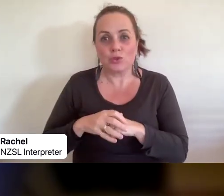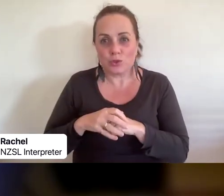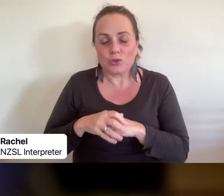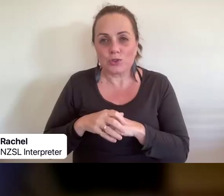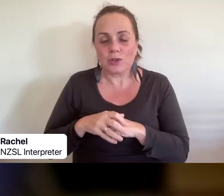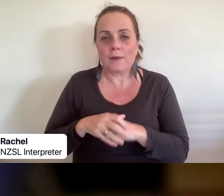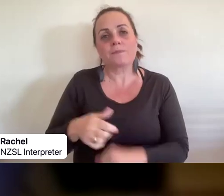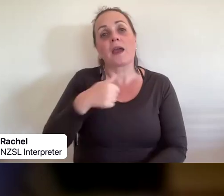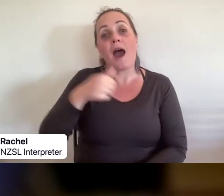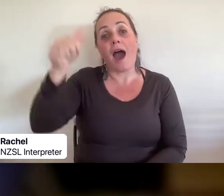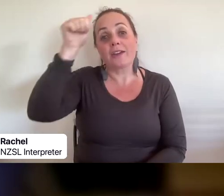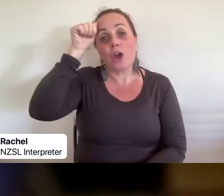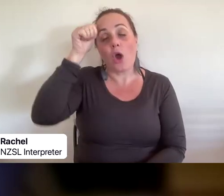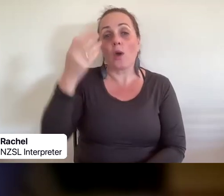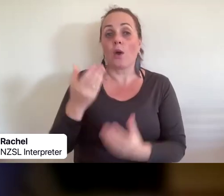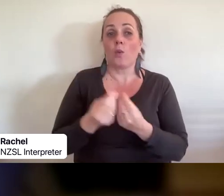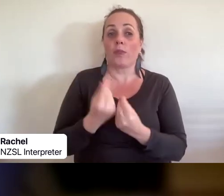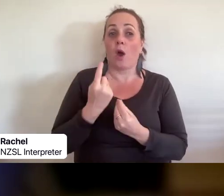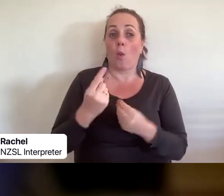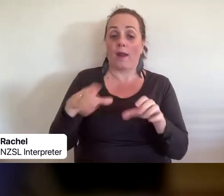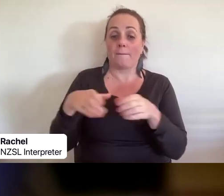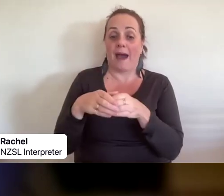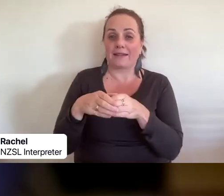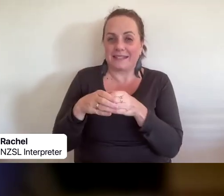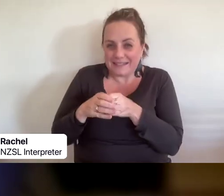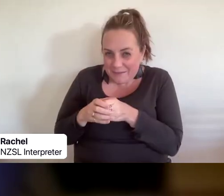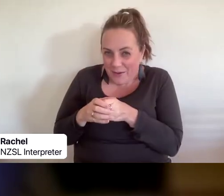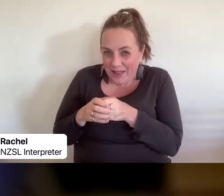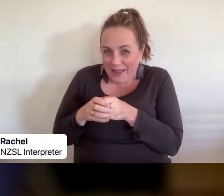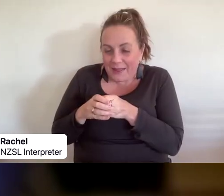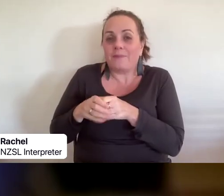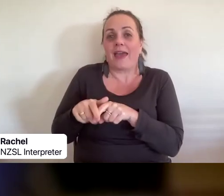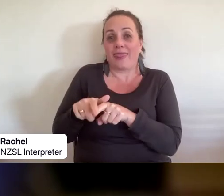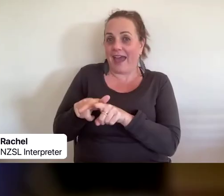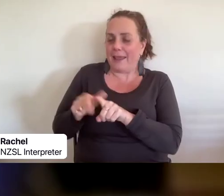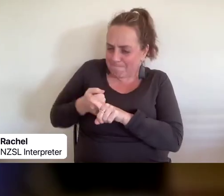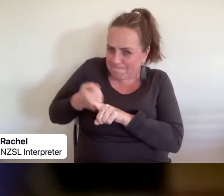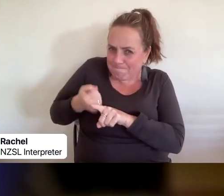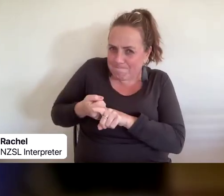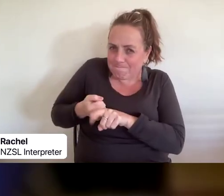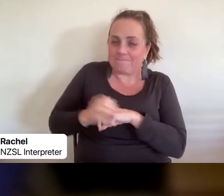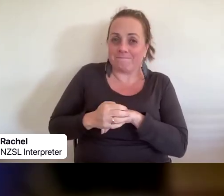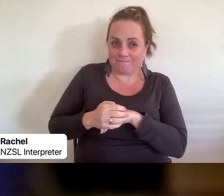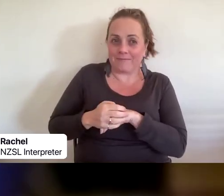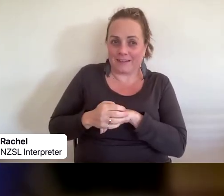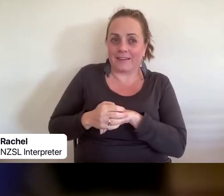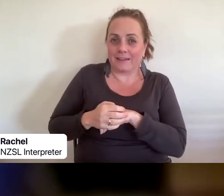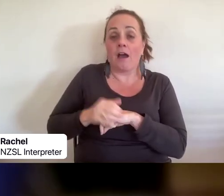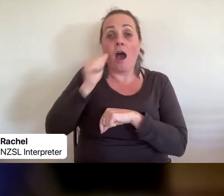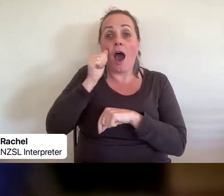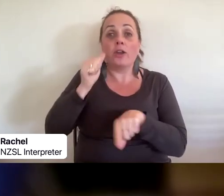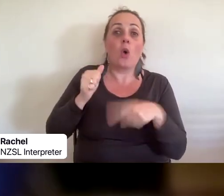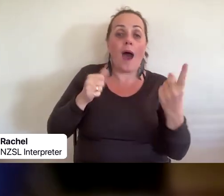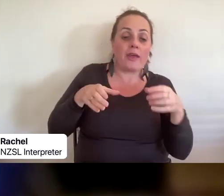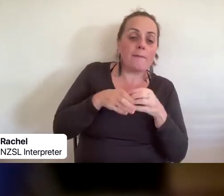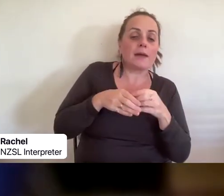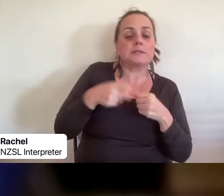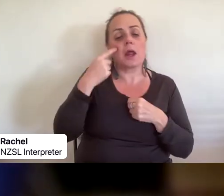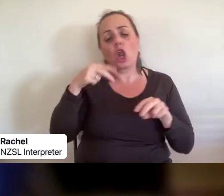I know with one party very minority, they are. I know others are looking at it. I don't want to